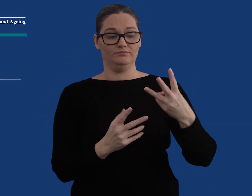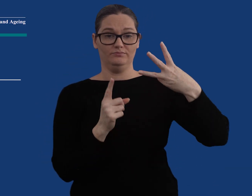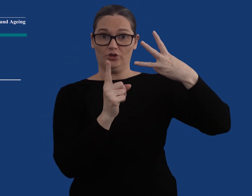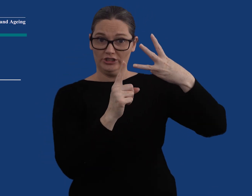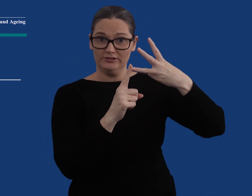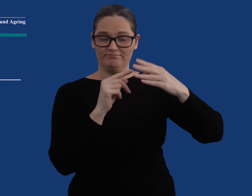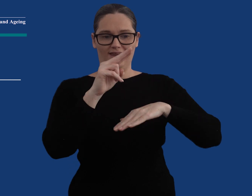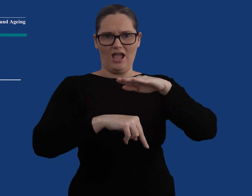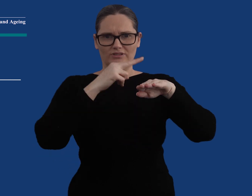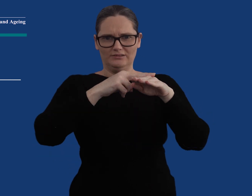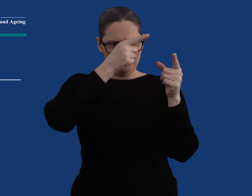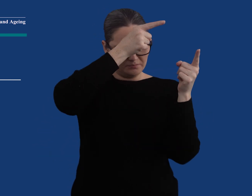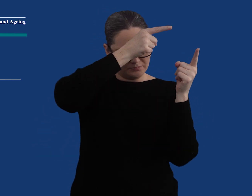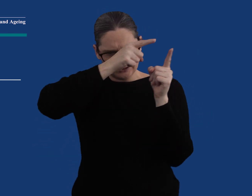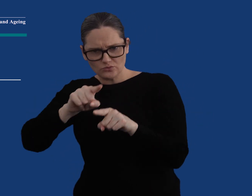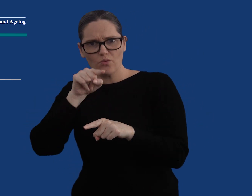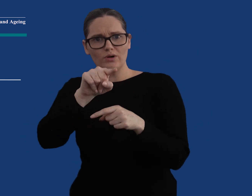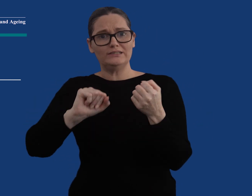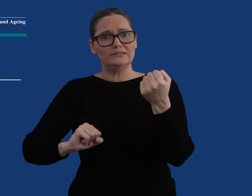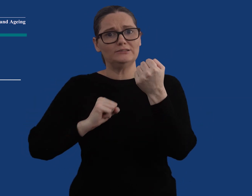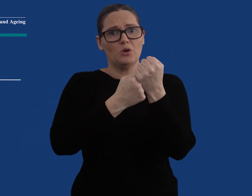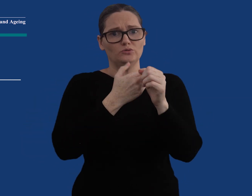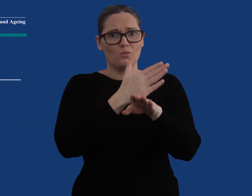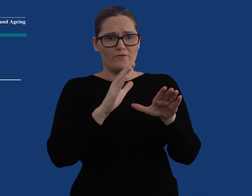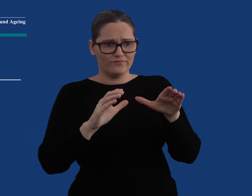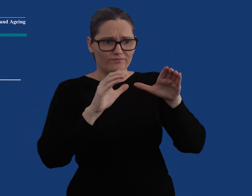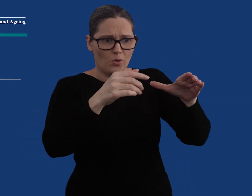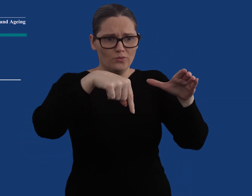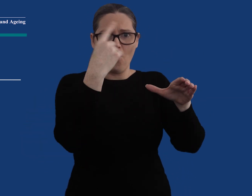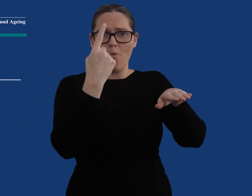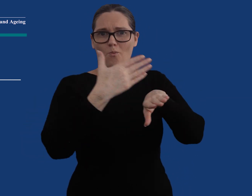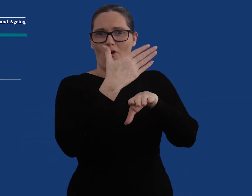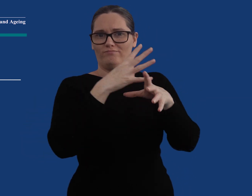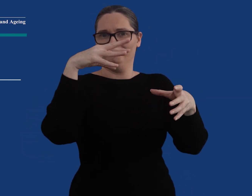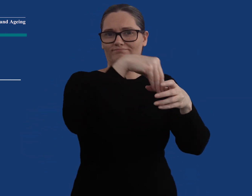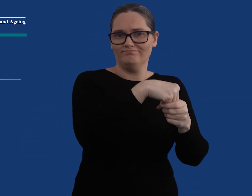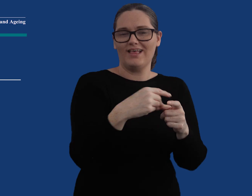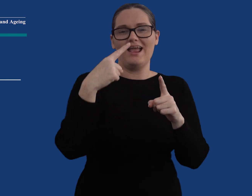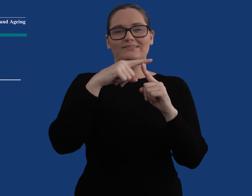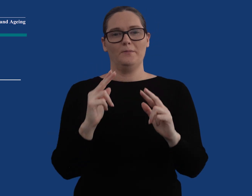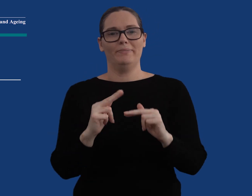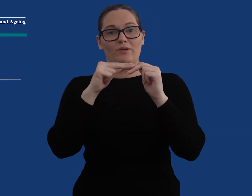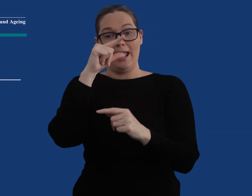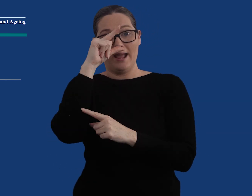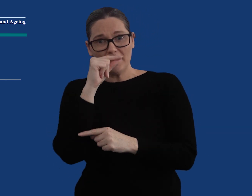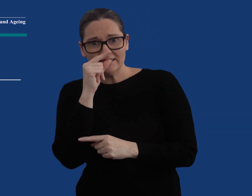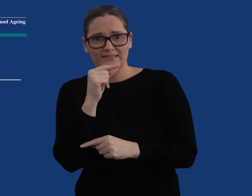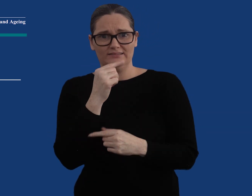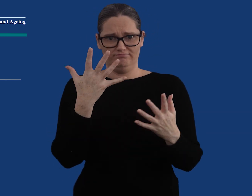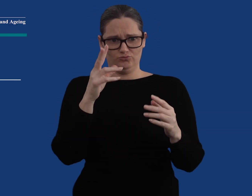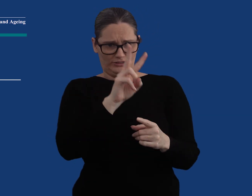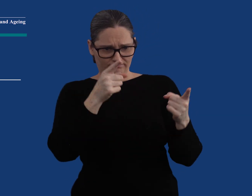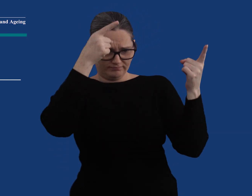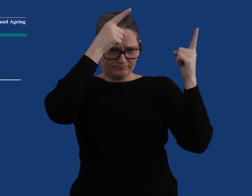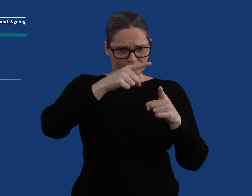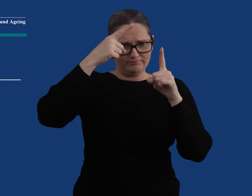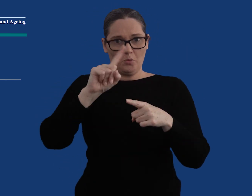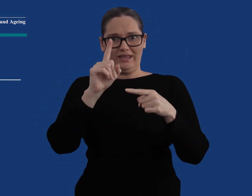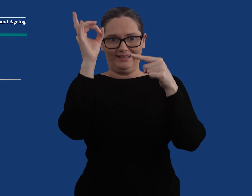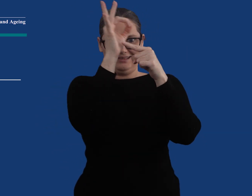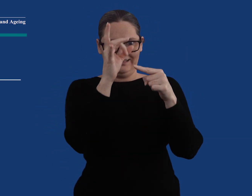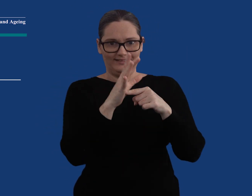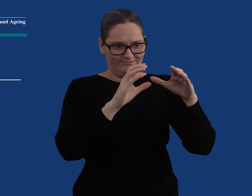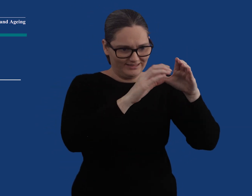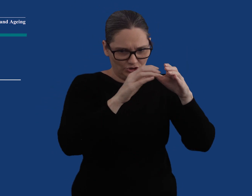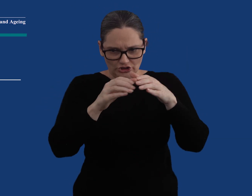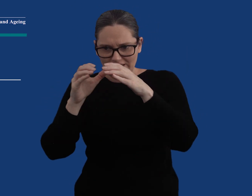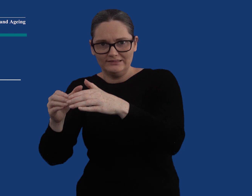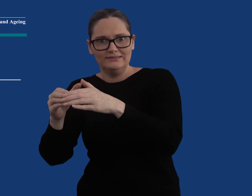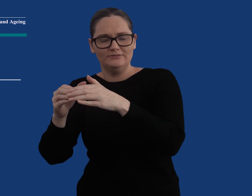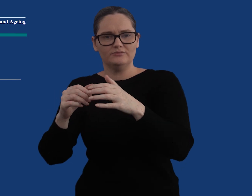• national measures to assist workforce and build capability readiness in key sectors